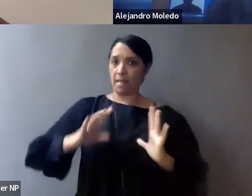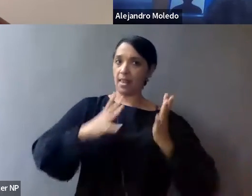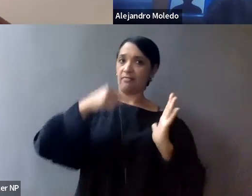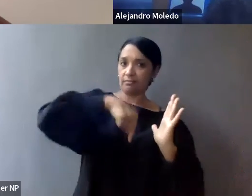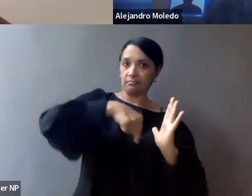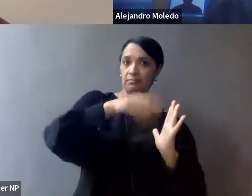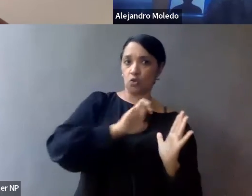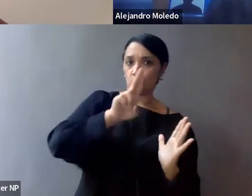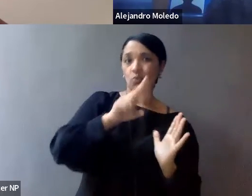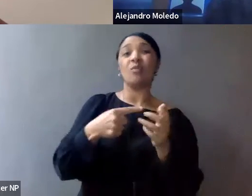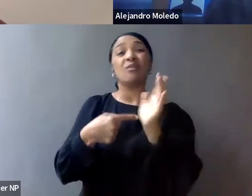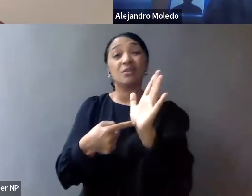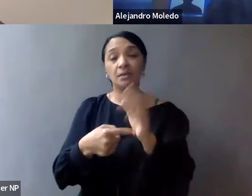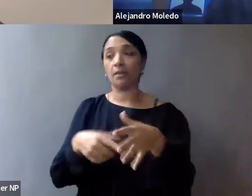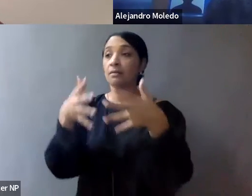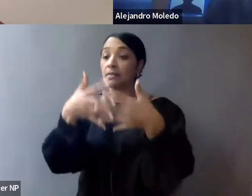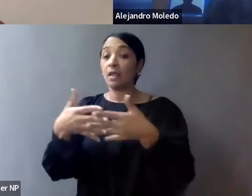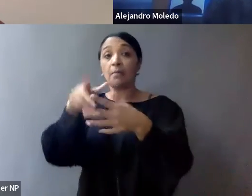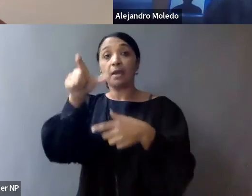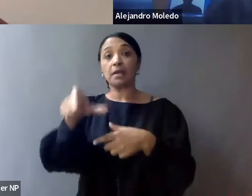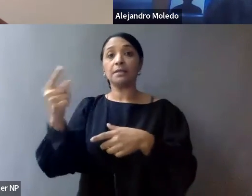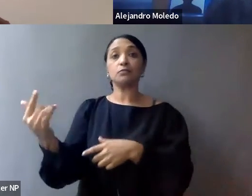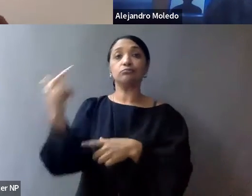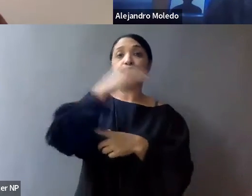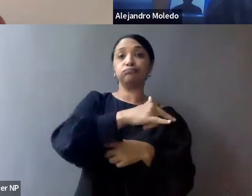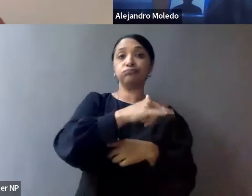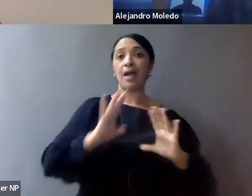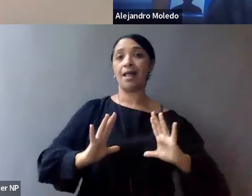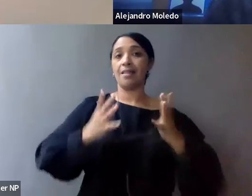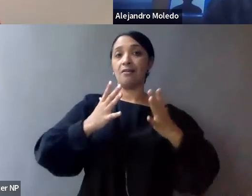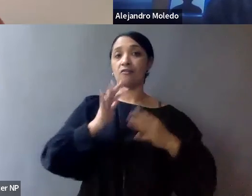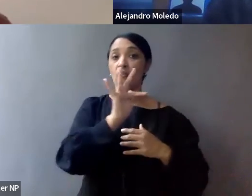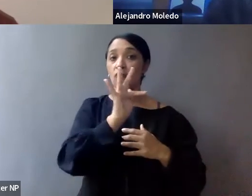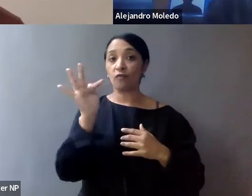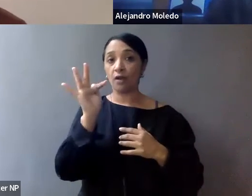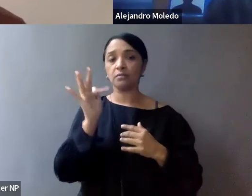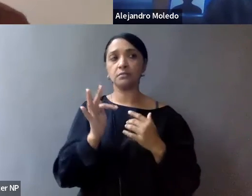If you are an American with a disability living in France,